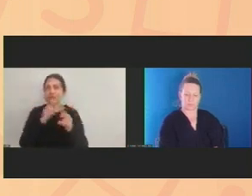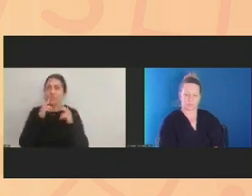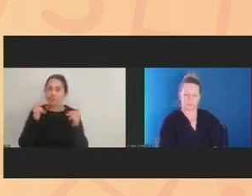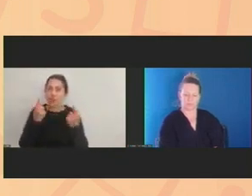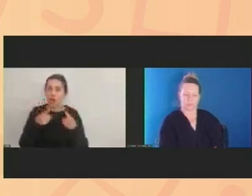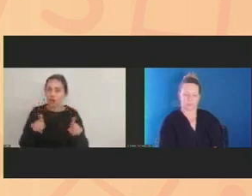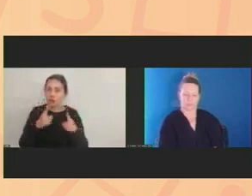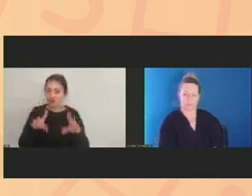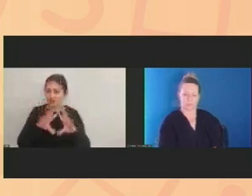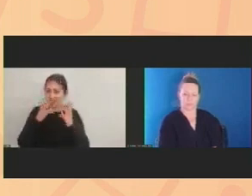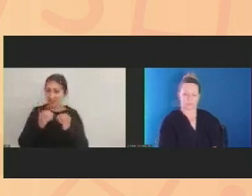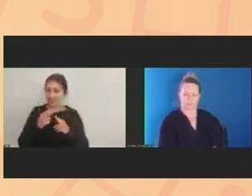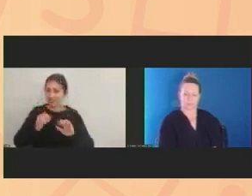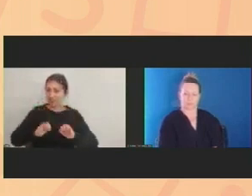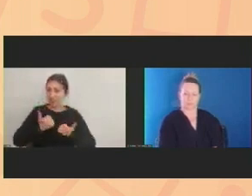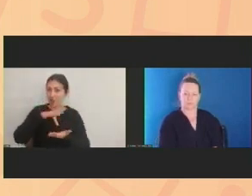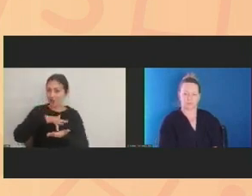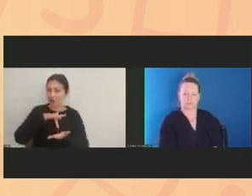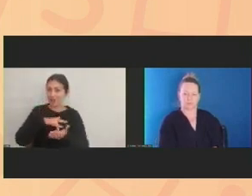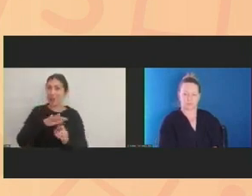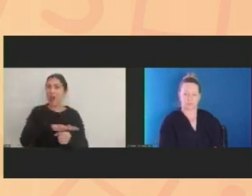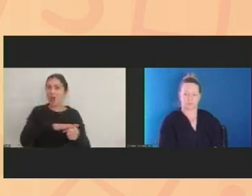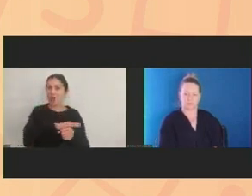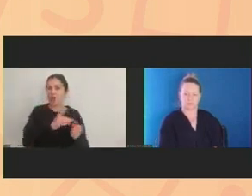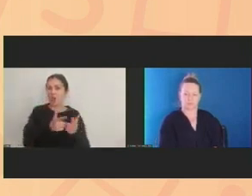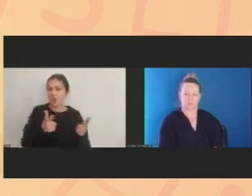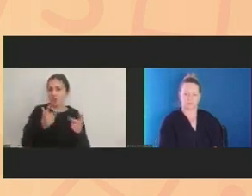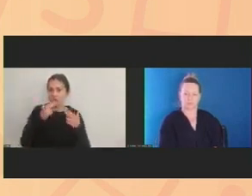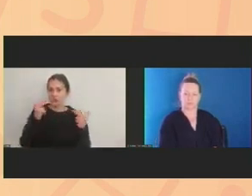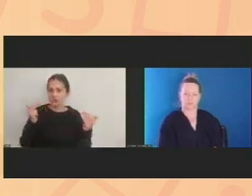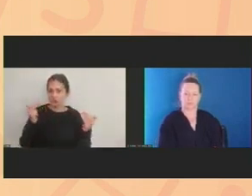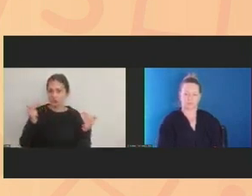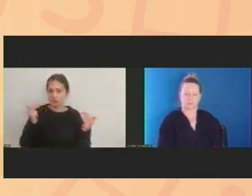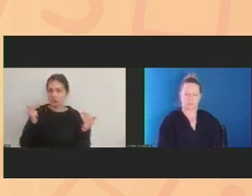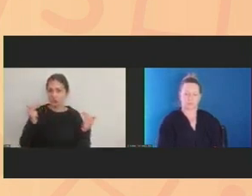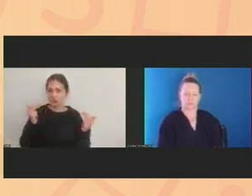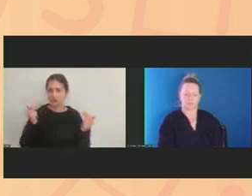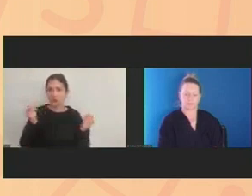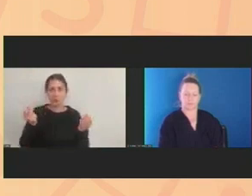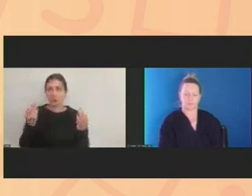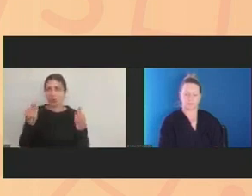the centre are all in local languages. We don't have colonisation songs.